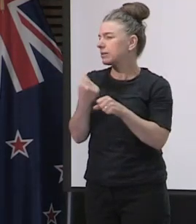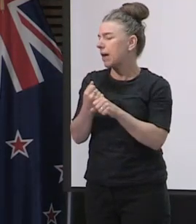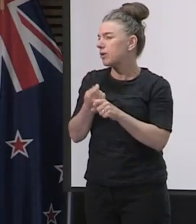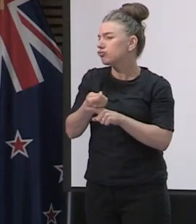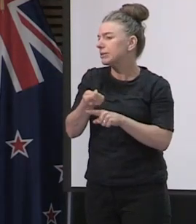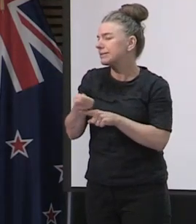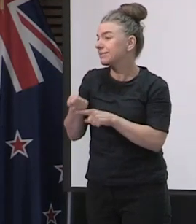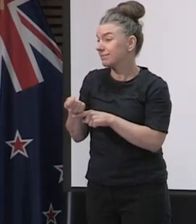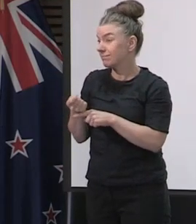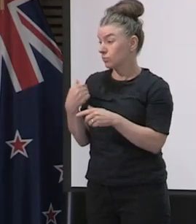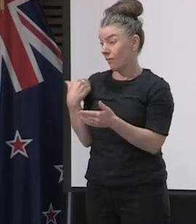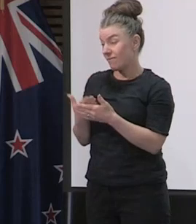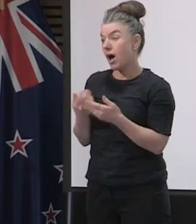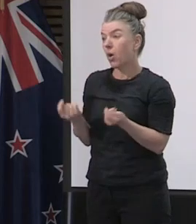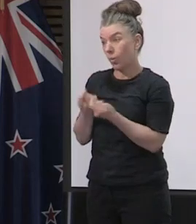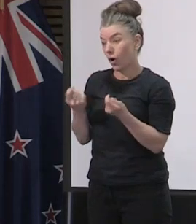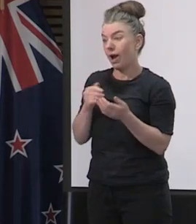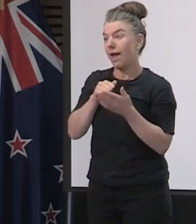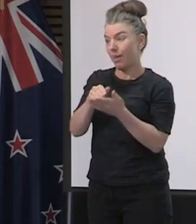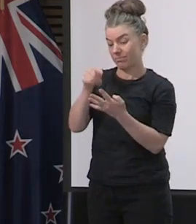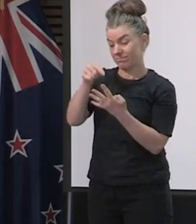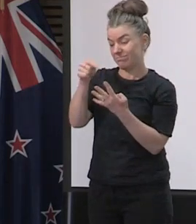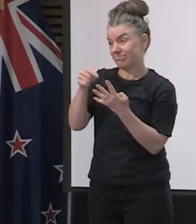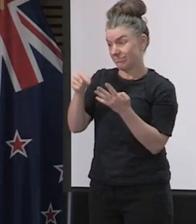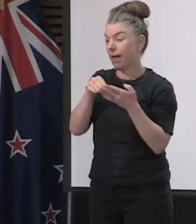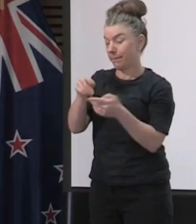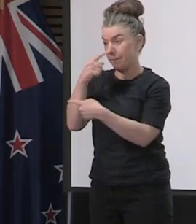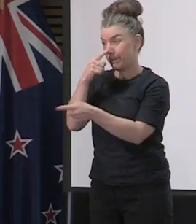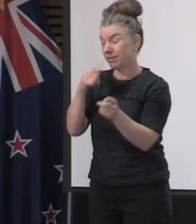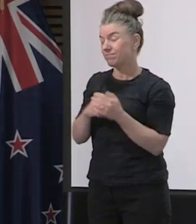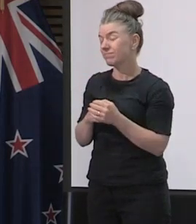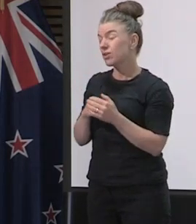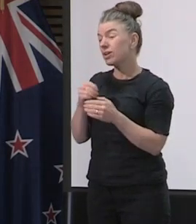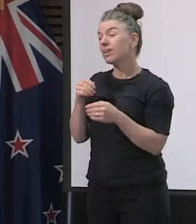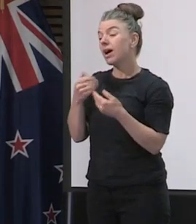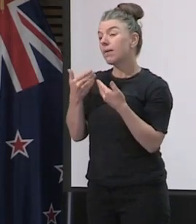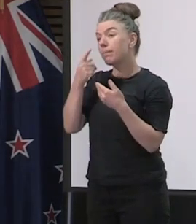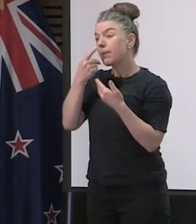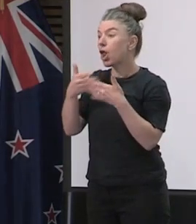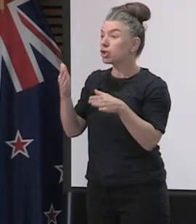scheme provided much-needed costs for rent and other costs. These measures have